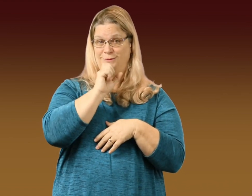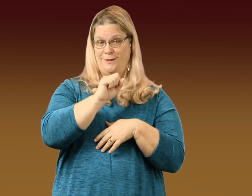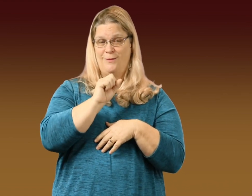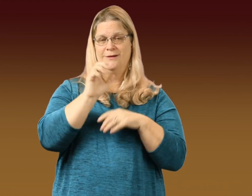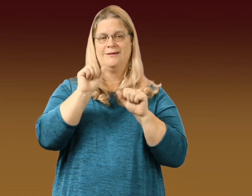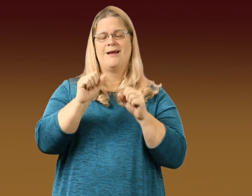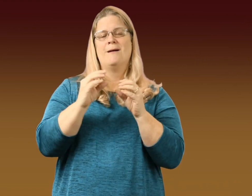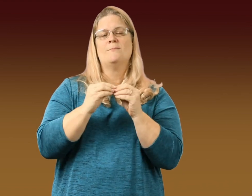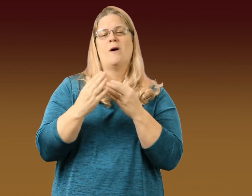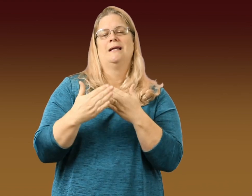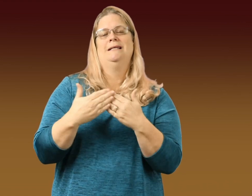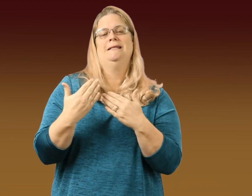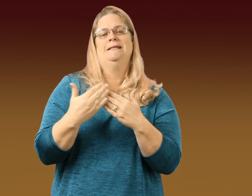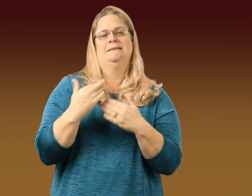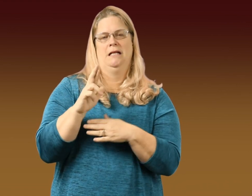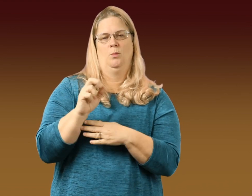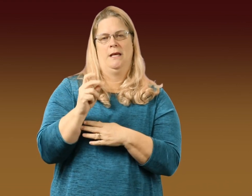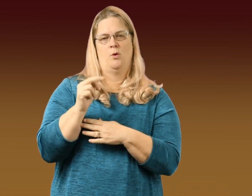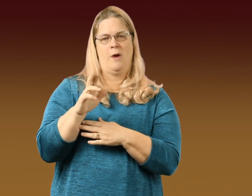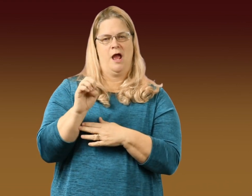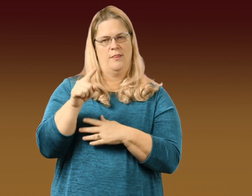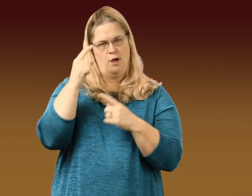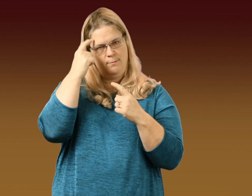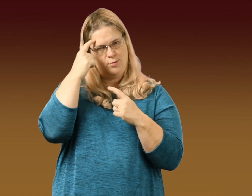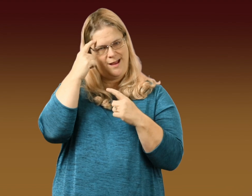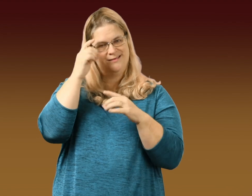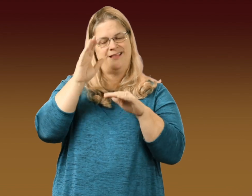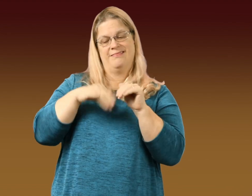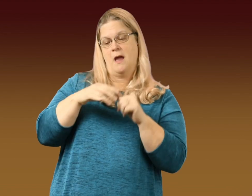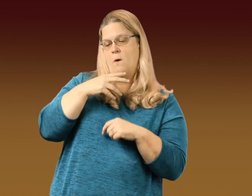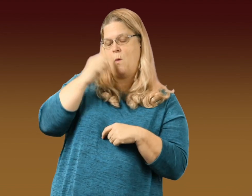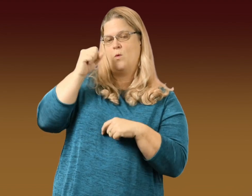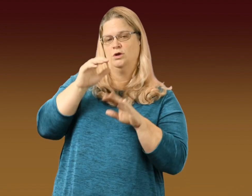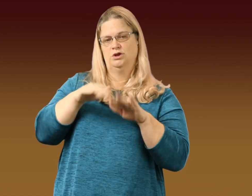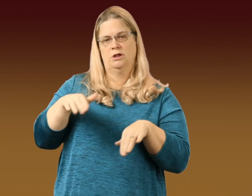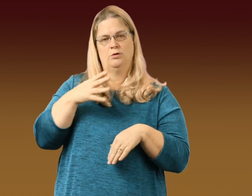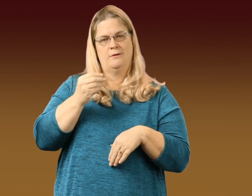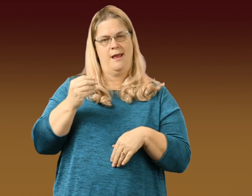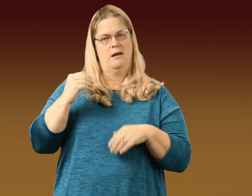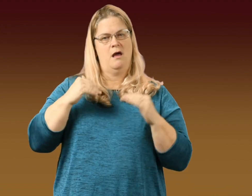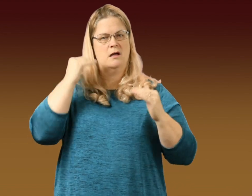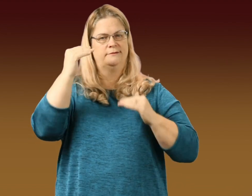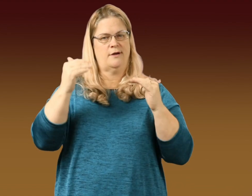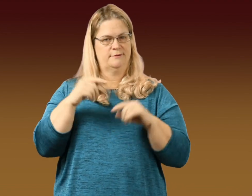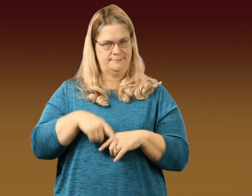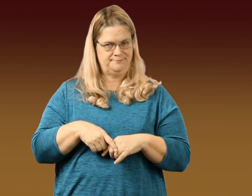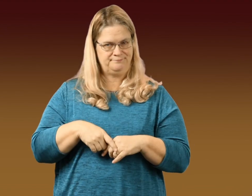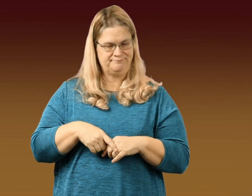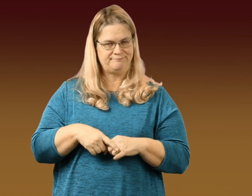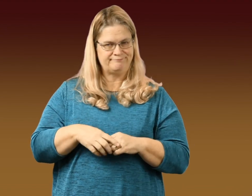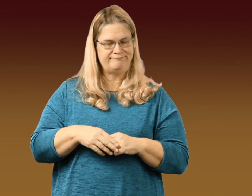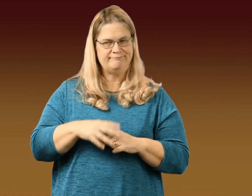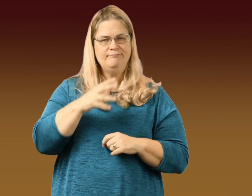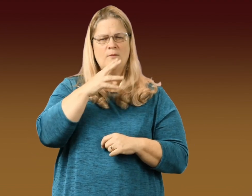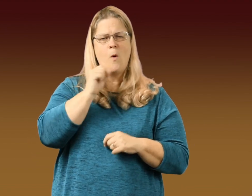to eight years old can more easily rewire their brains than children or adults.